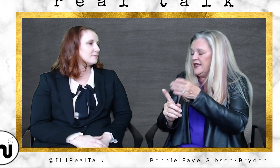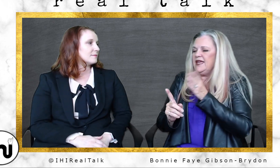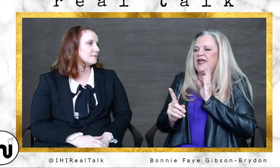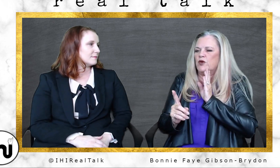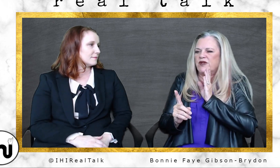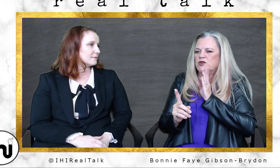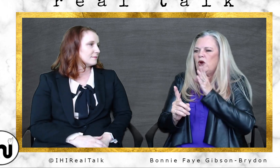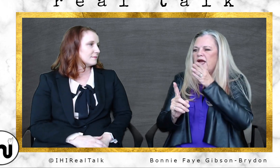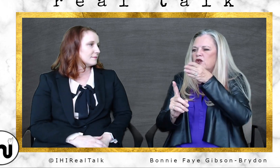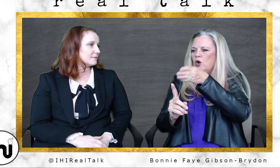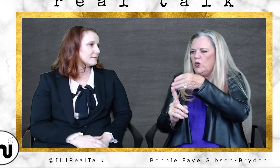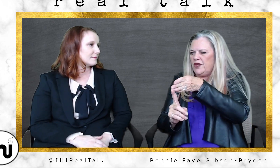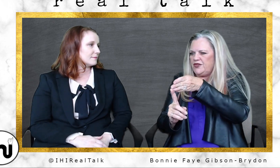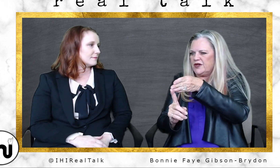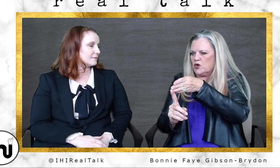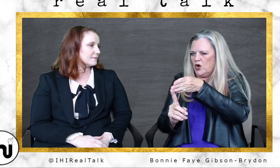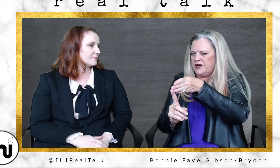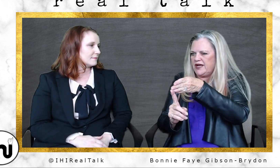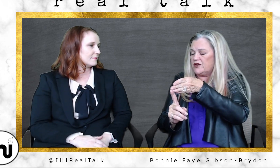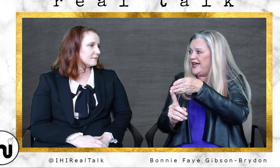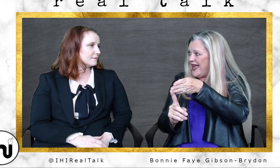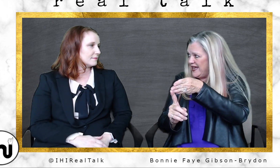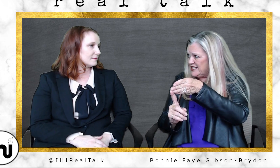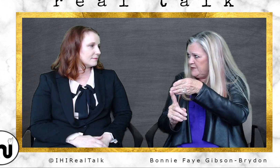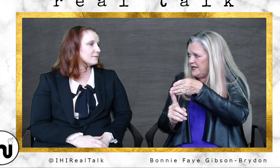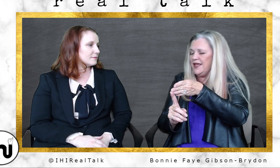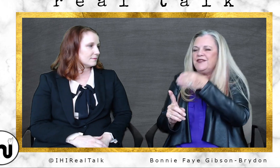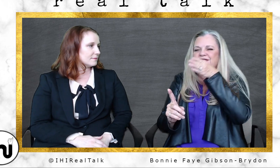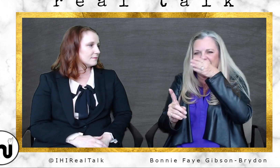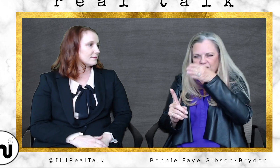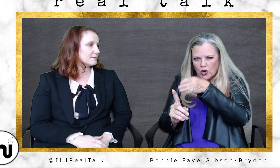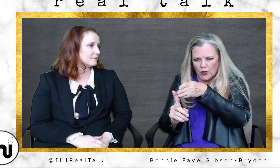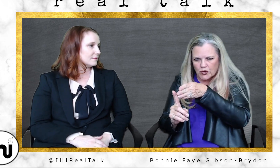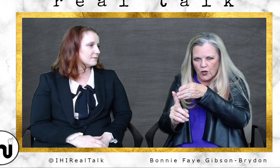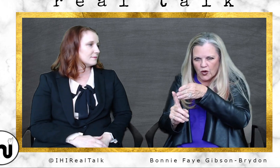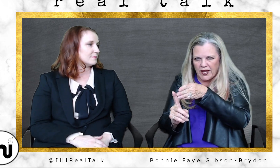the reason why I go with the coordinator that asked me, they know the courthouse.